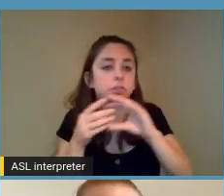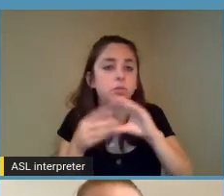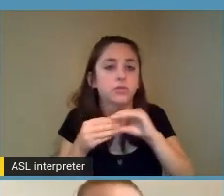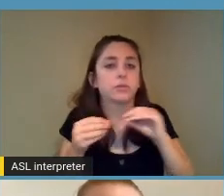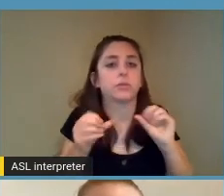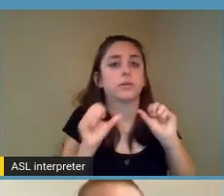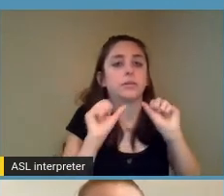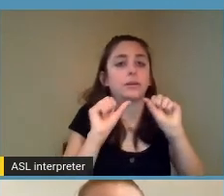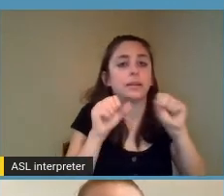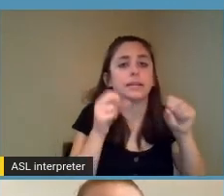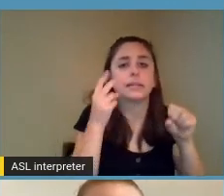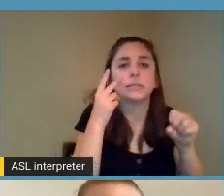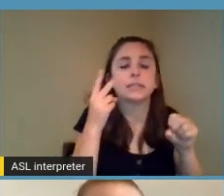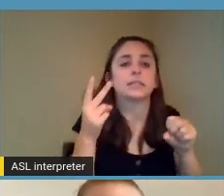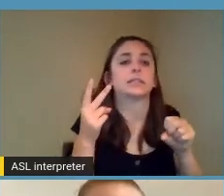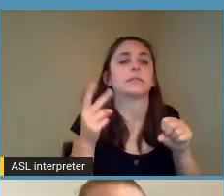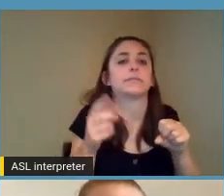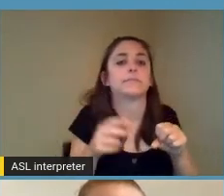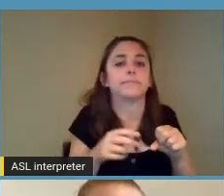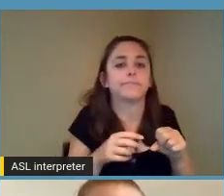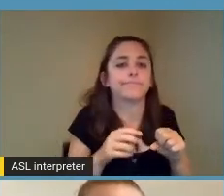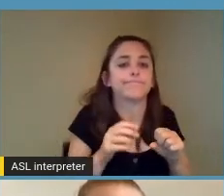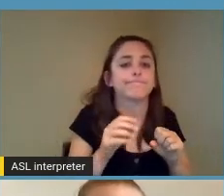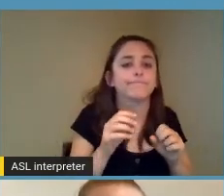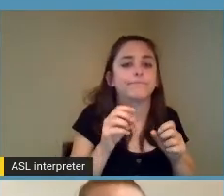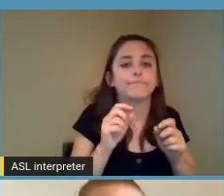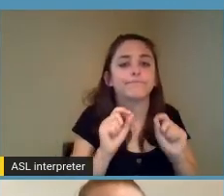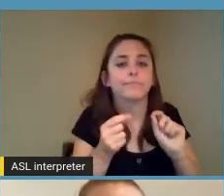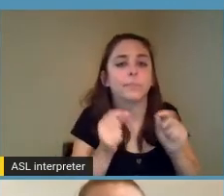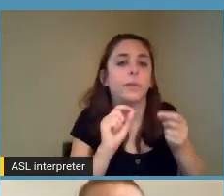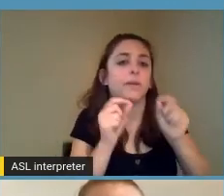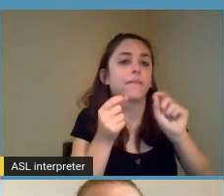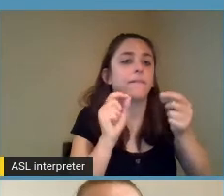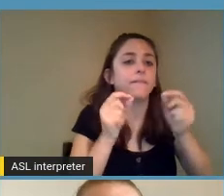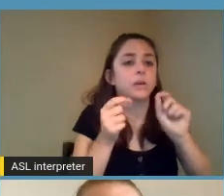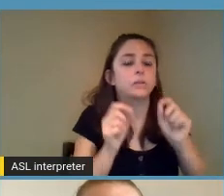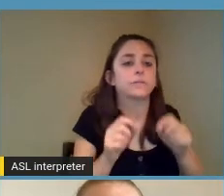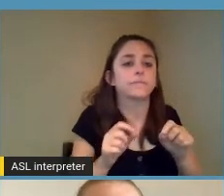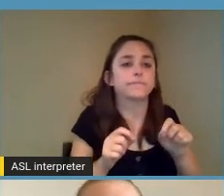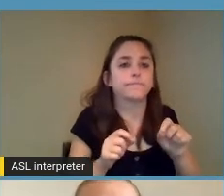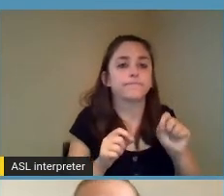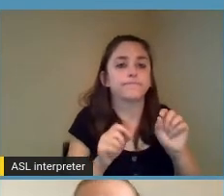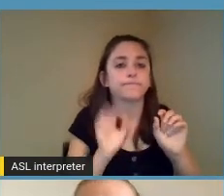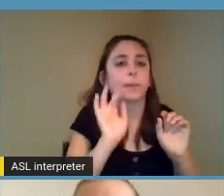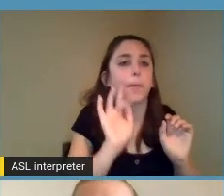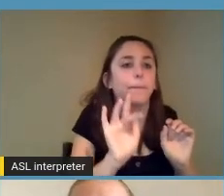drag, you can take this section here and drag it out now it's not letting me drag sorry